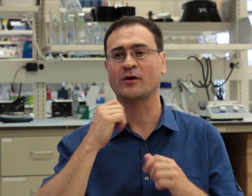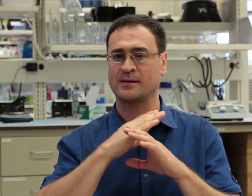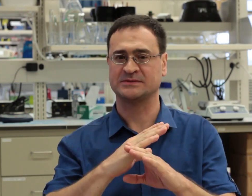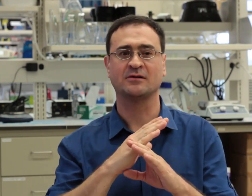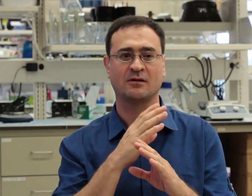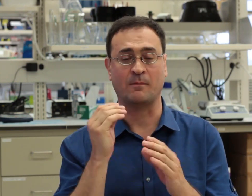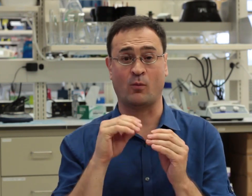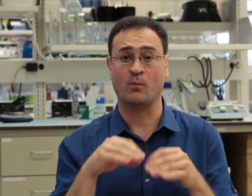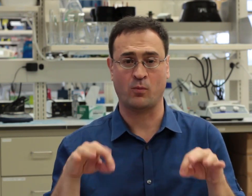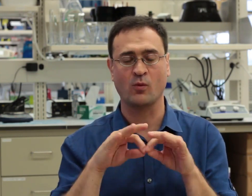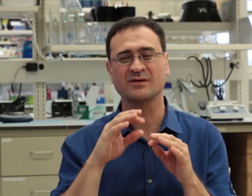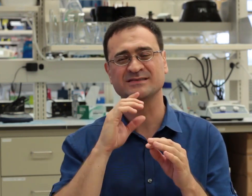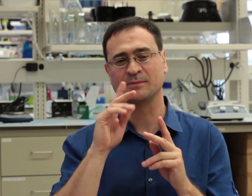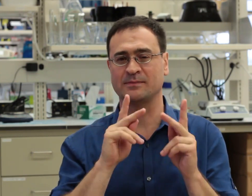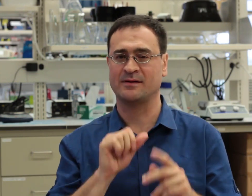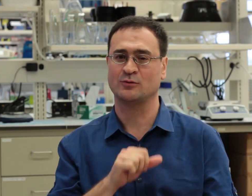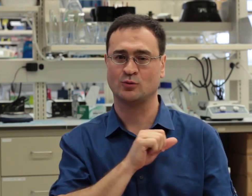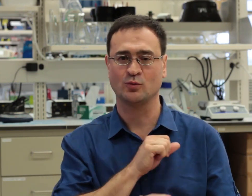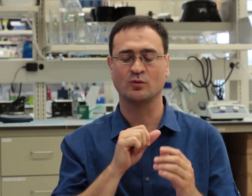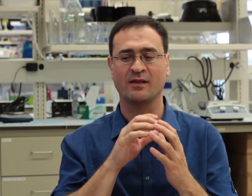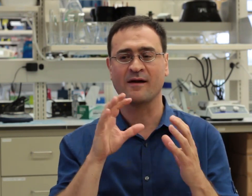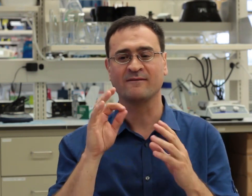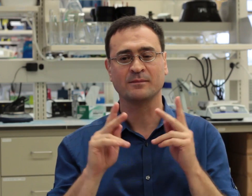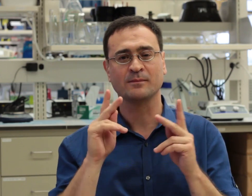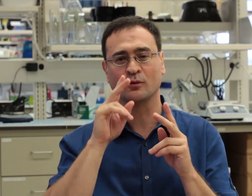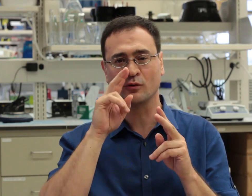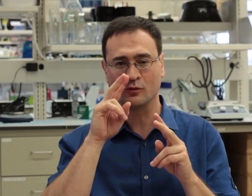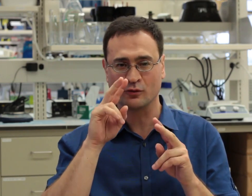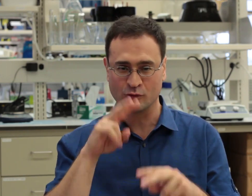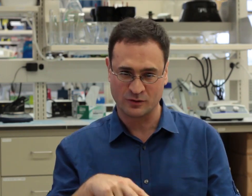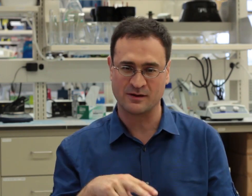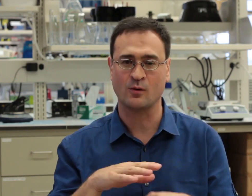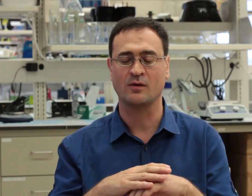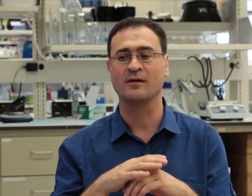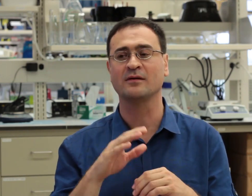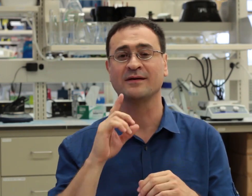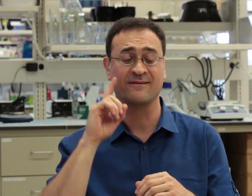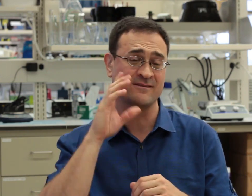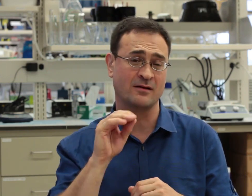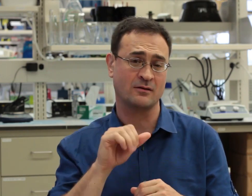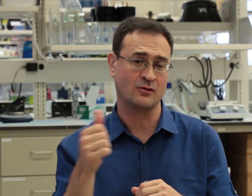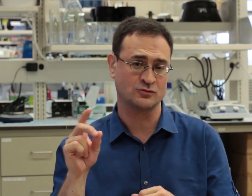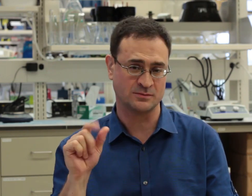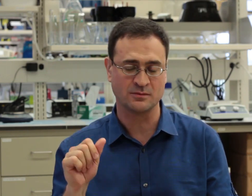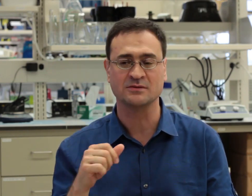But I think the bigger obstacle, and the more important one is people’s attitudes. A lot of people look down on the deaf and